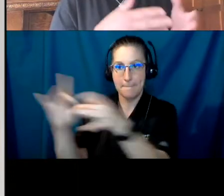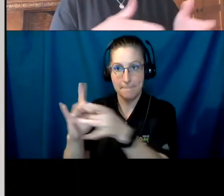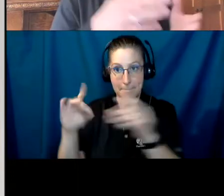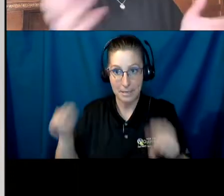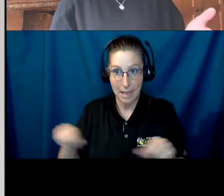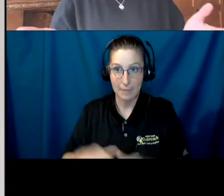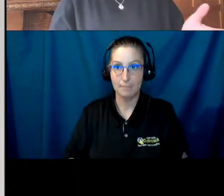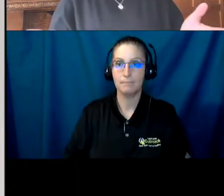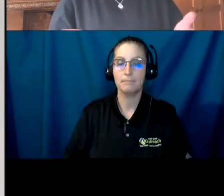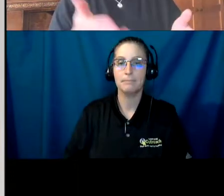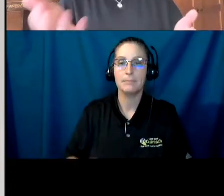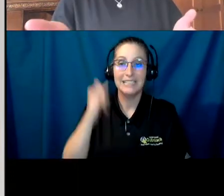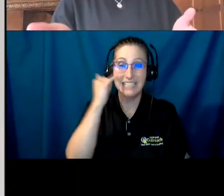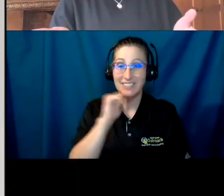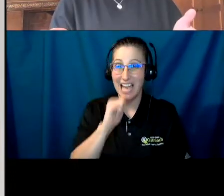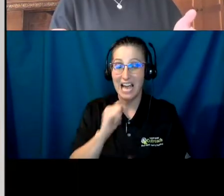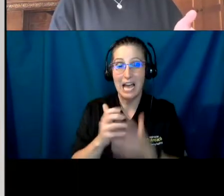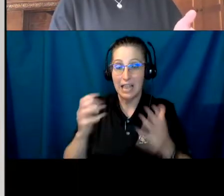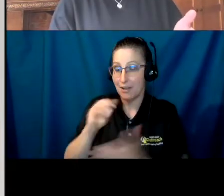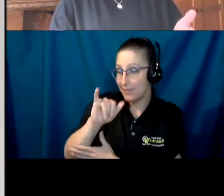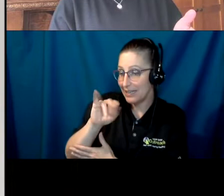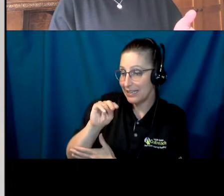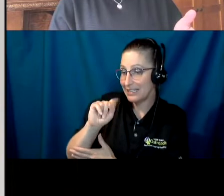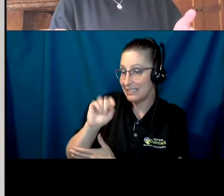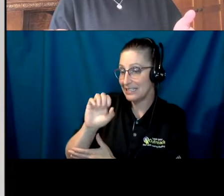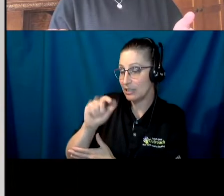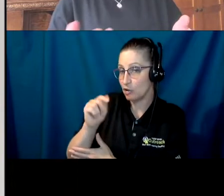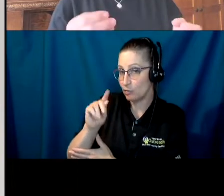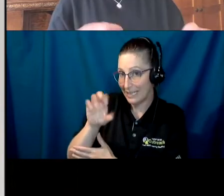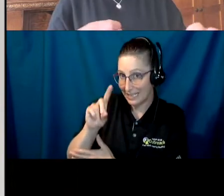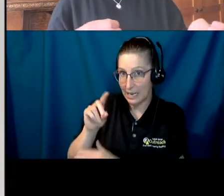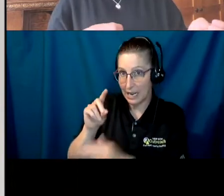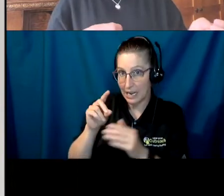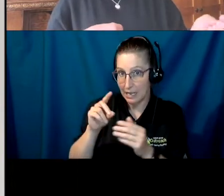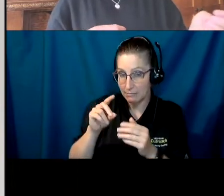of these integrated opportunities there that you can see, or you want kids to get more